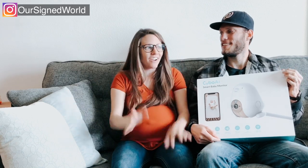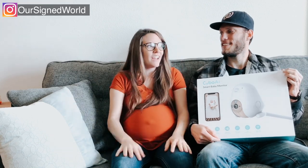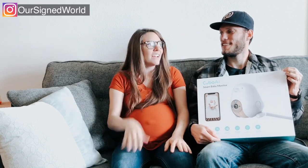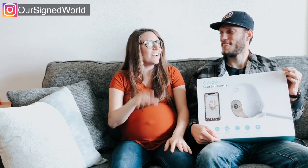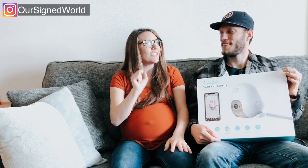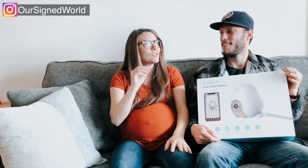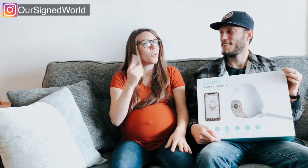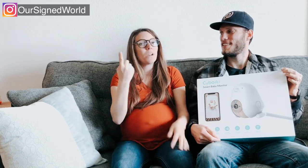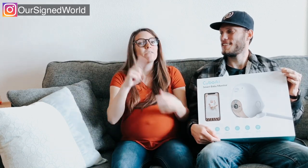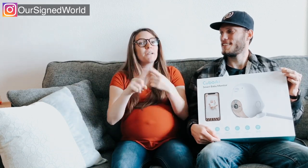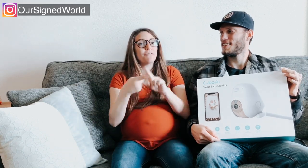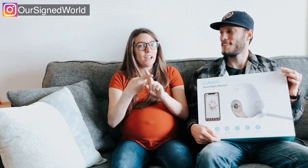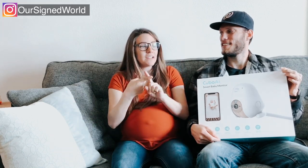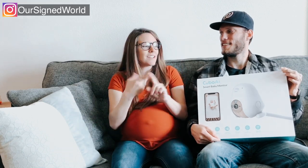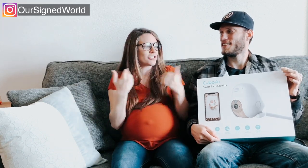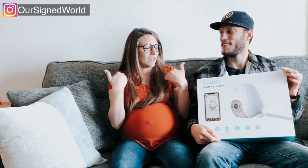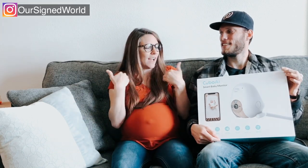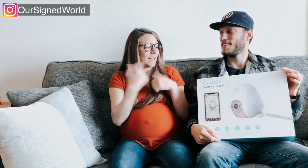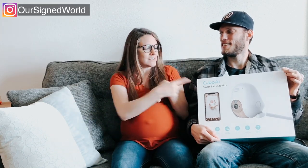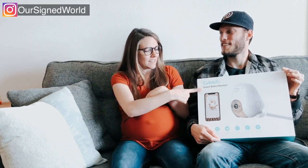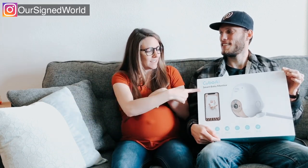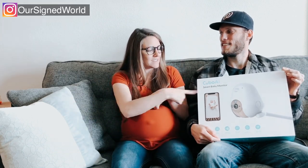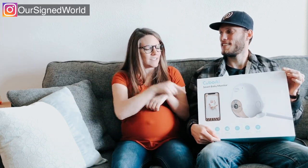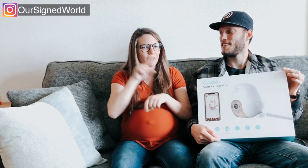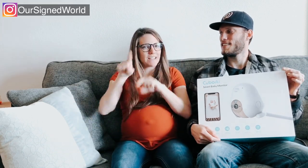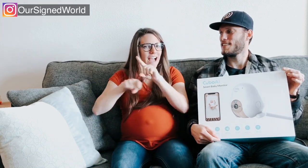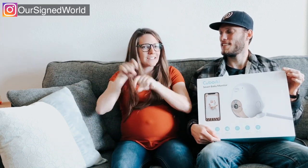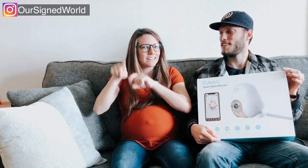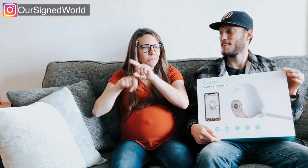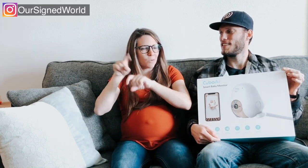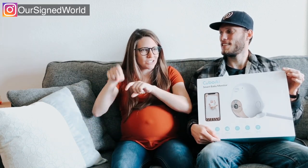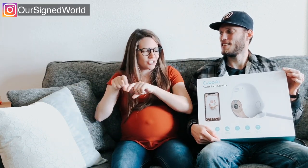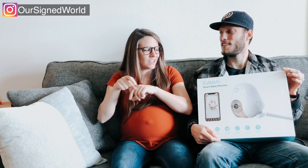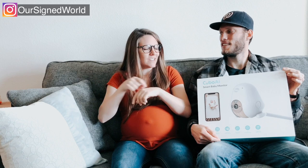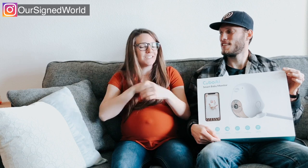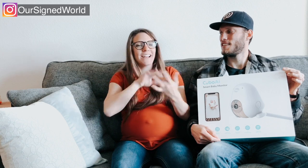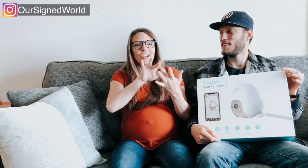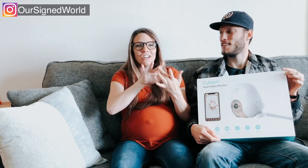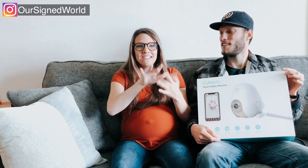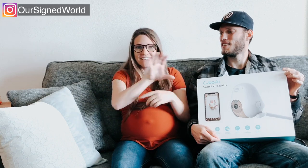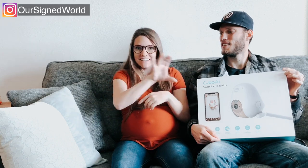There has to be something out there. So one of my friends has this, I was asking her questions,